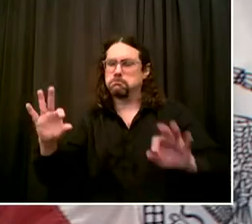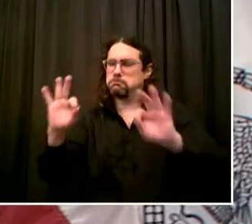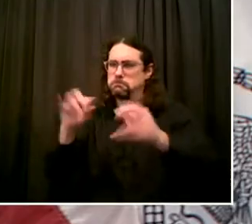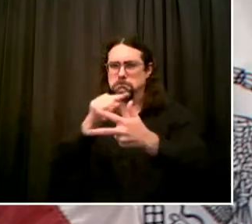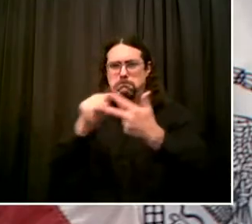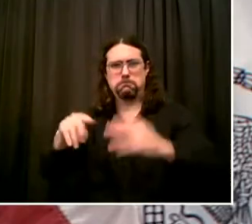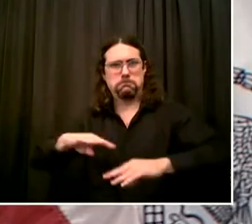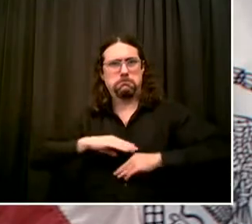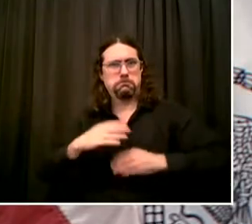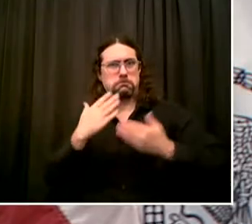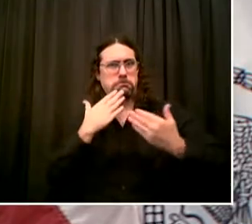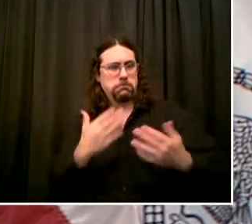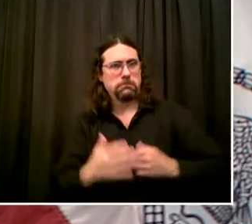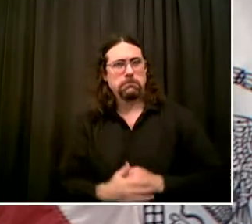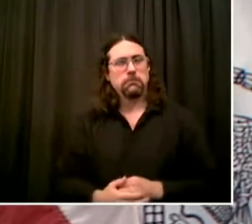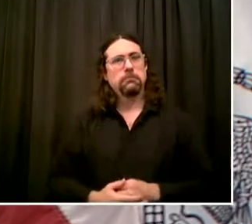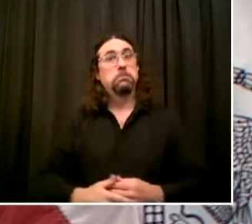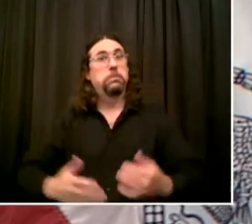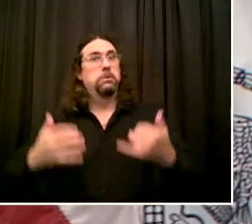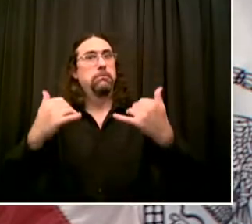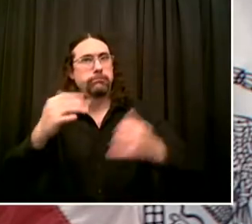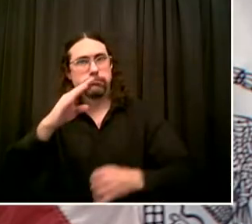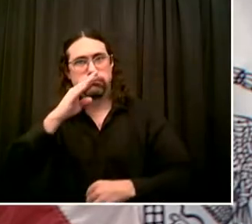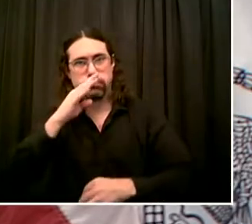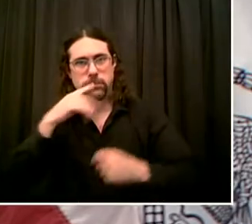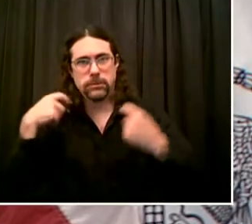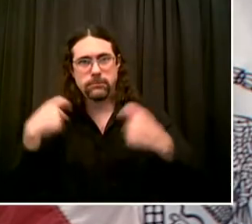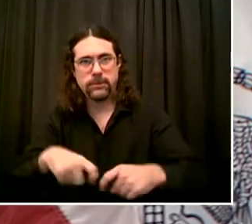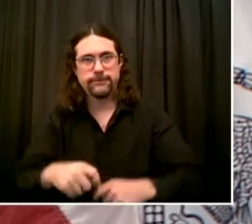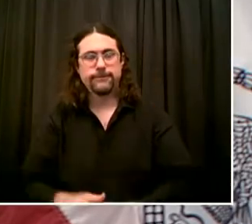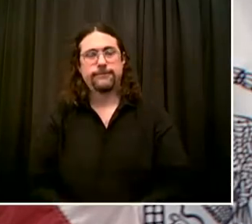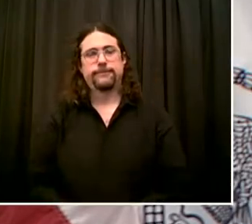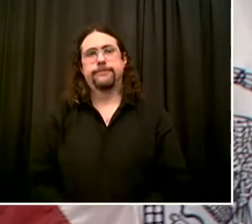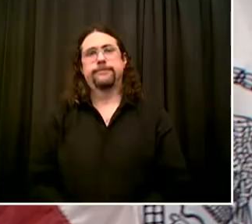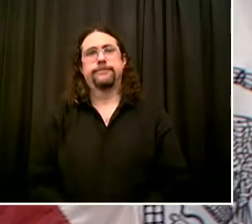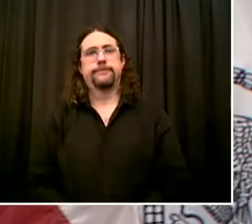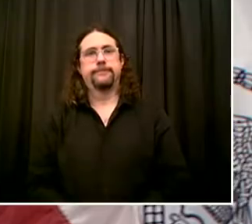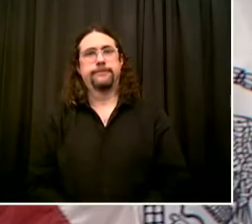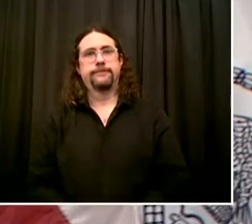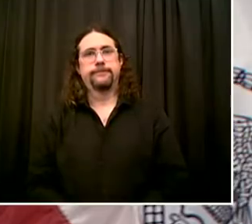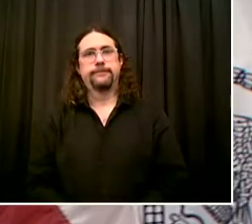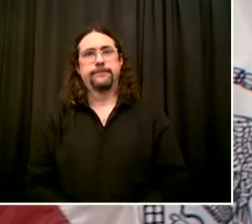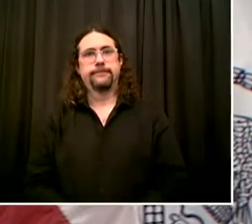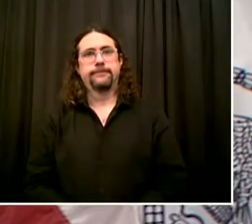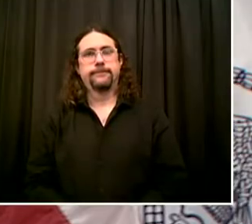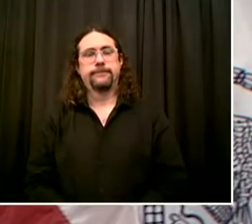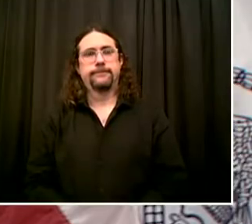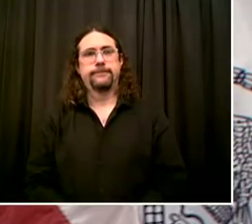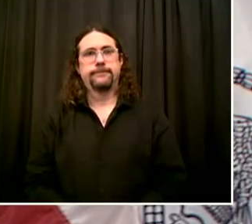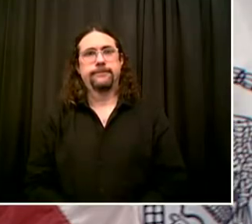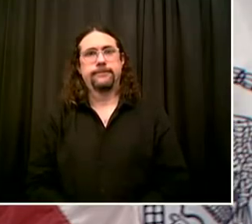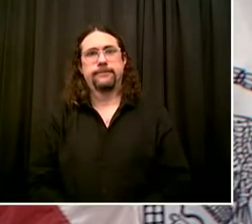AND THAT IS A RELALY GOOD